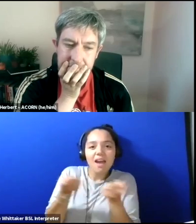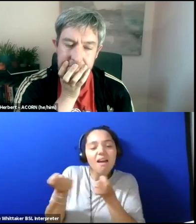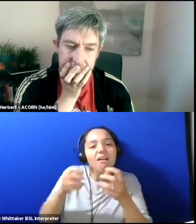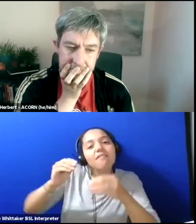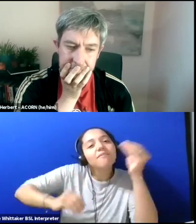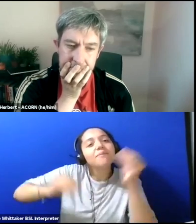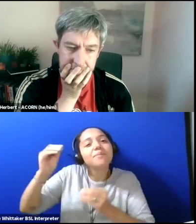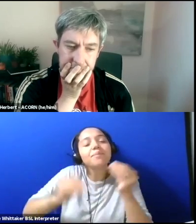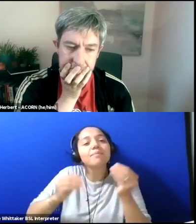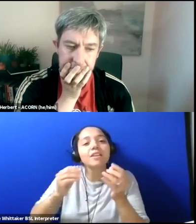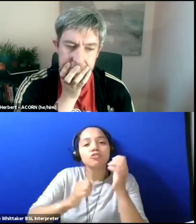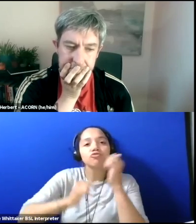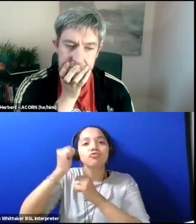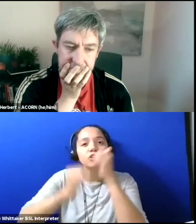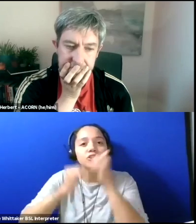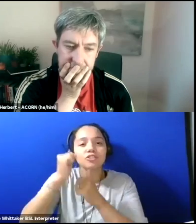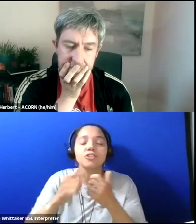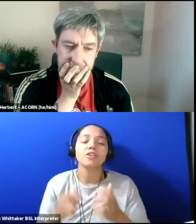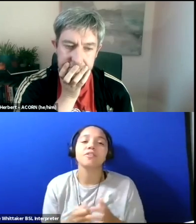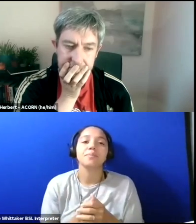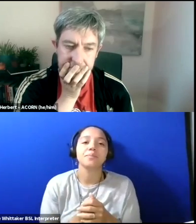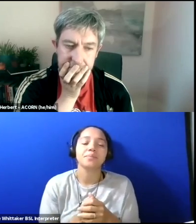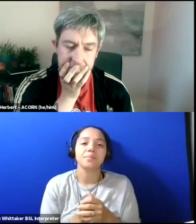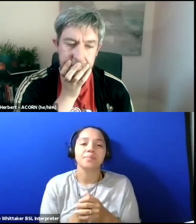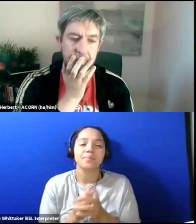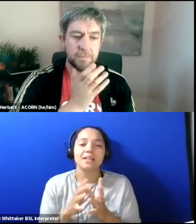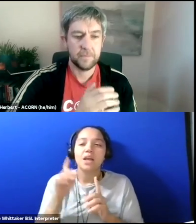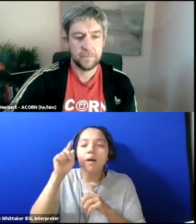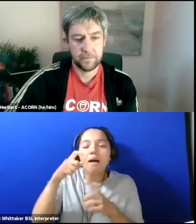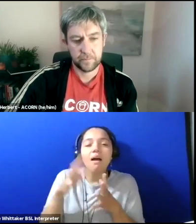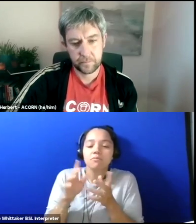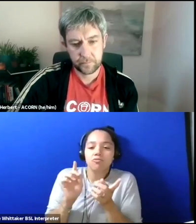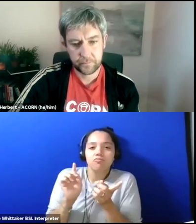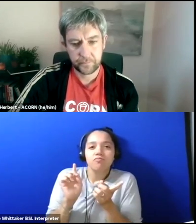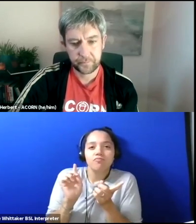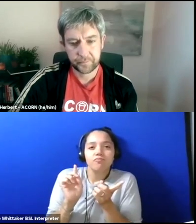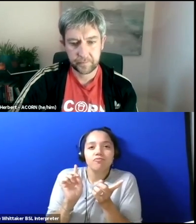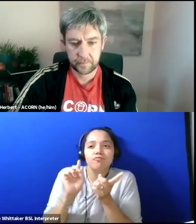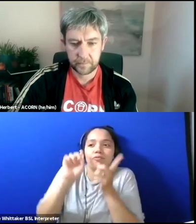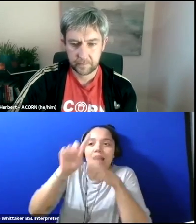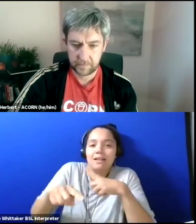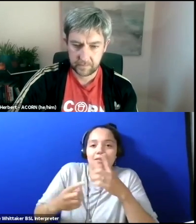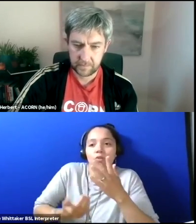That's a bit more, I guess, reactive to the new landscape,